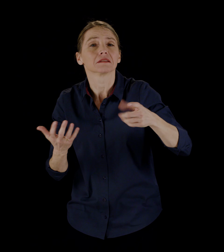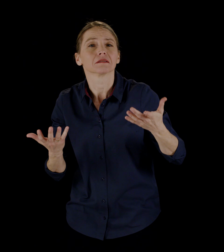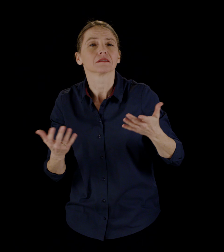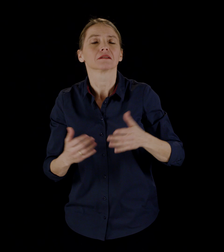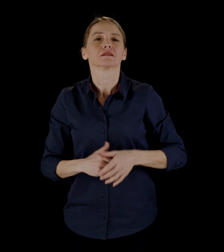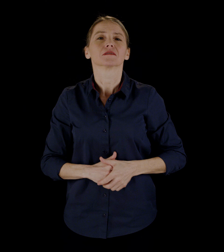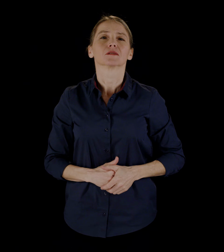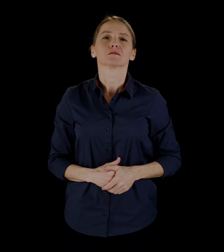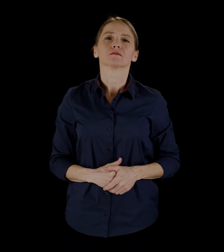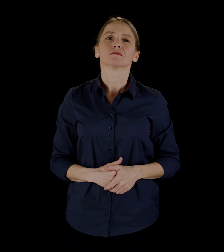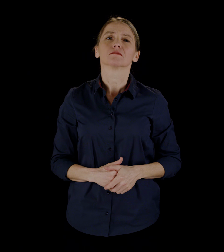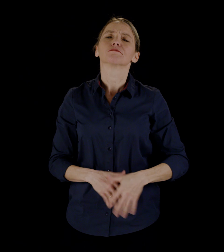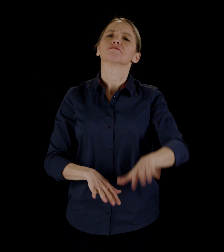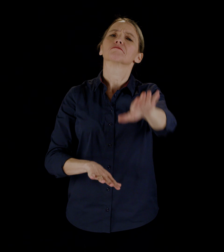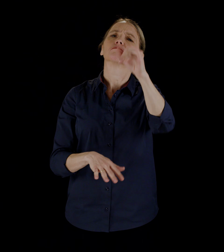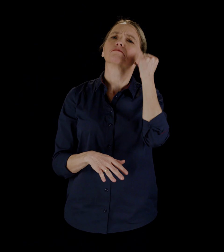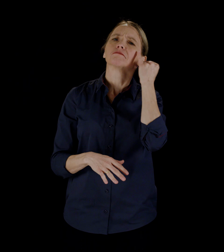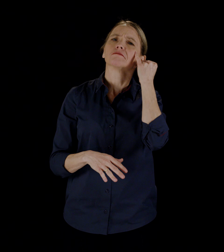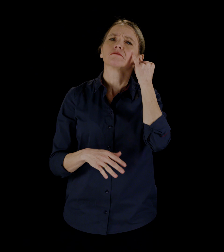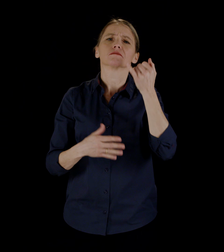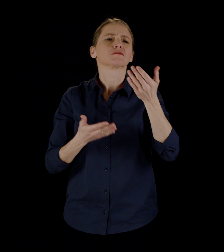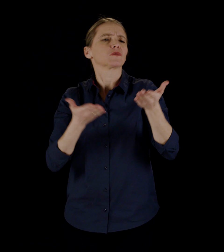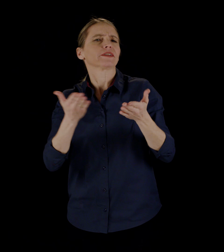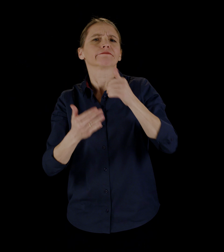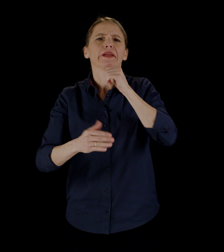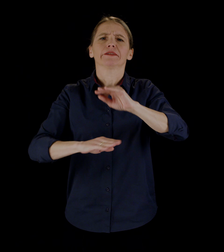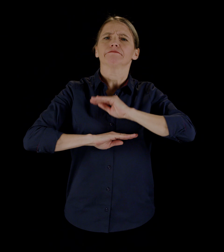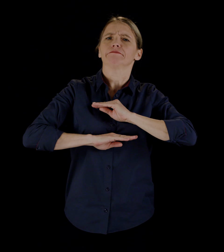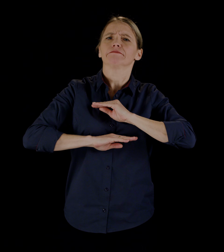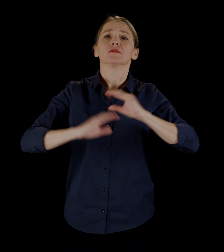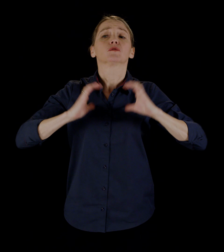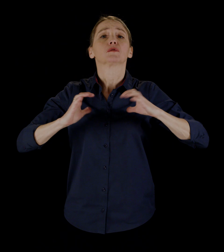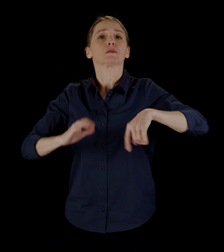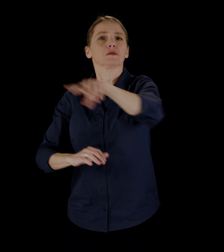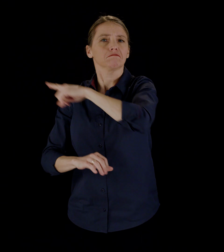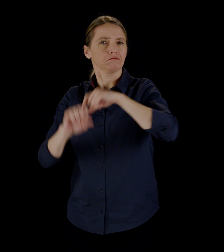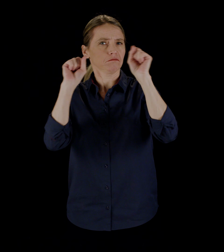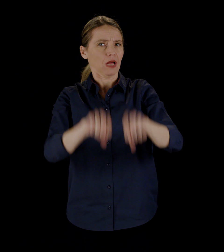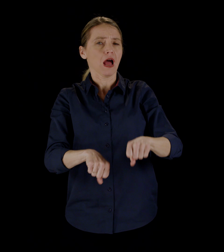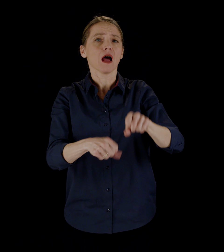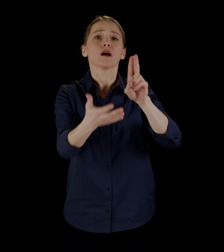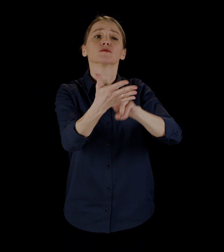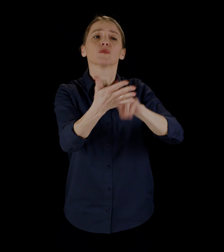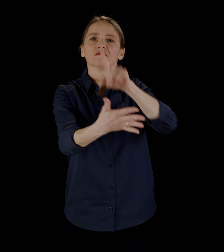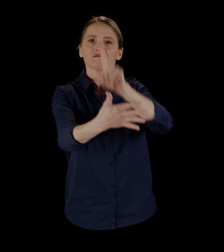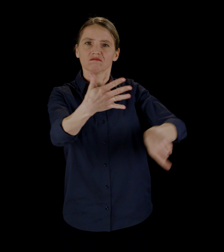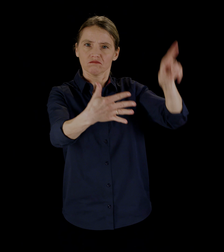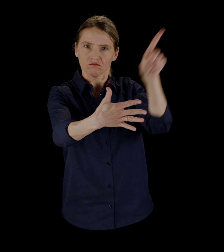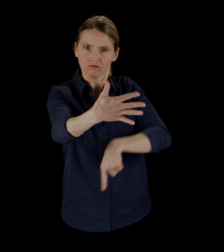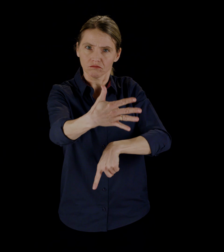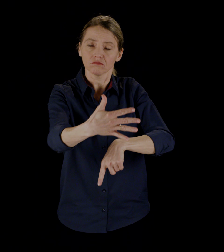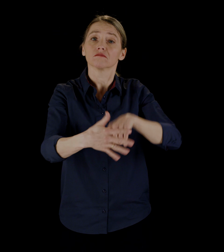2. They have returned any equipment or device provided by the Code ISP, in near-new condition,